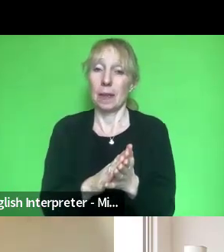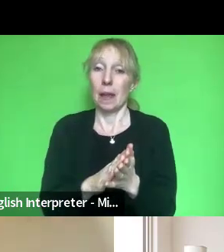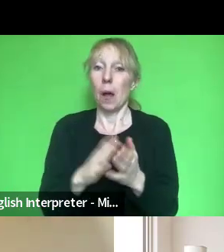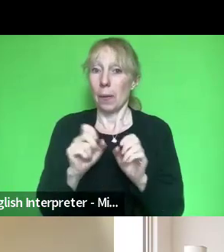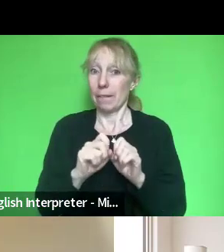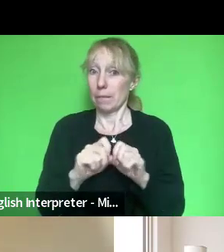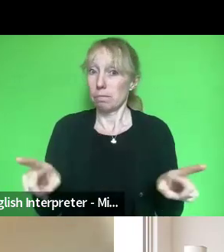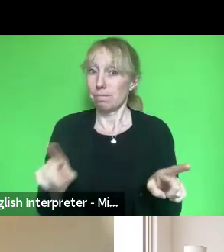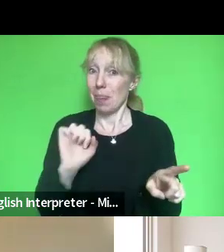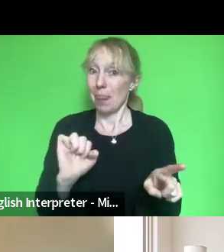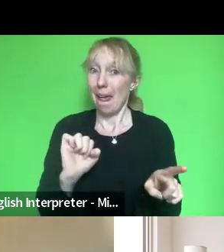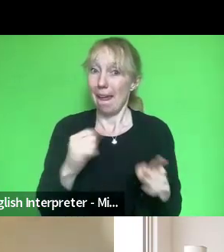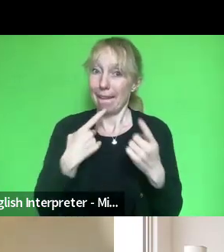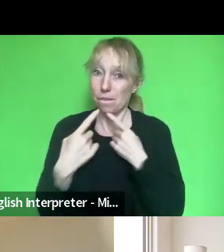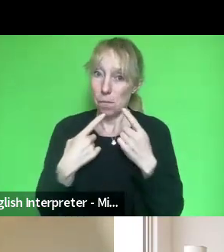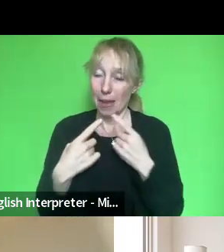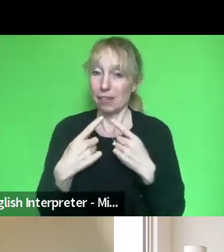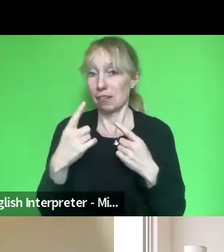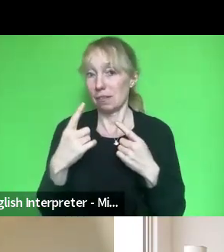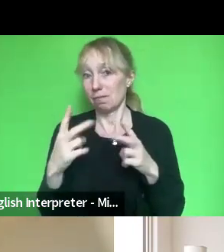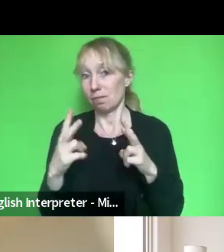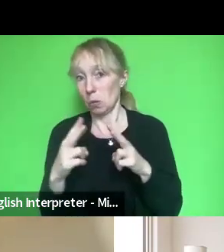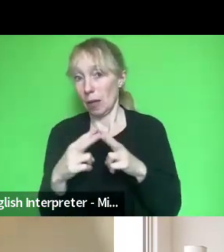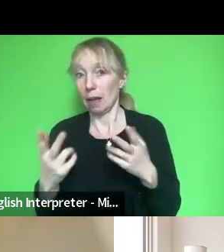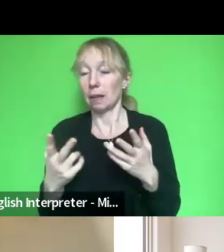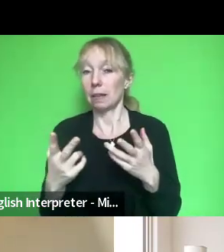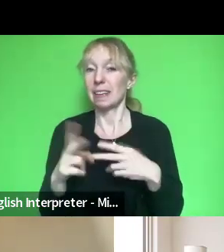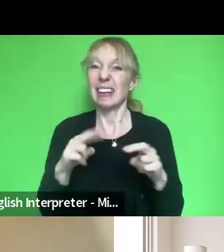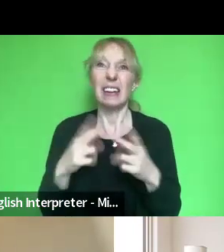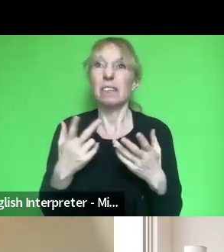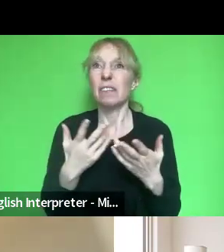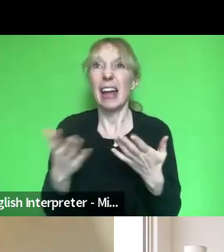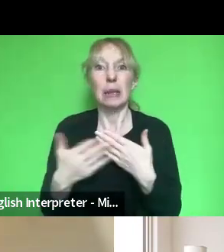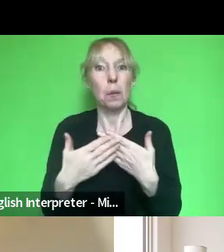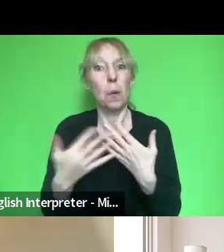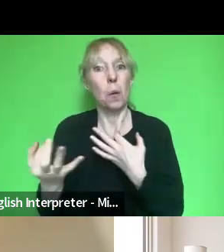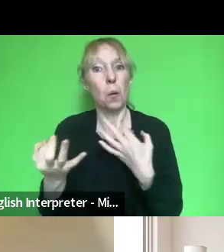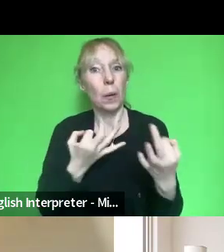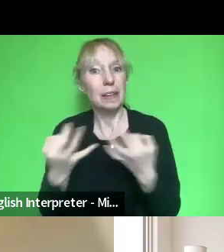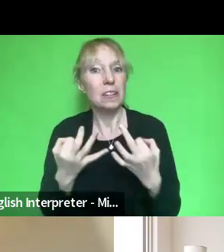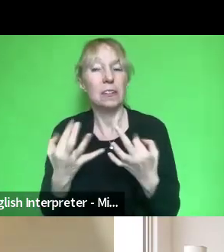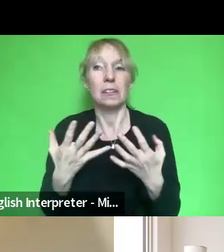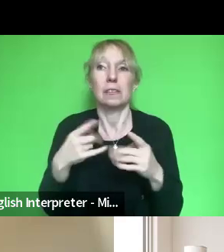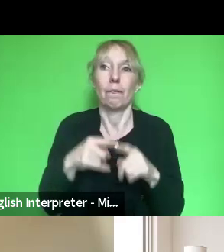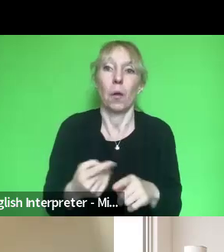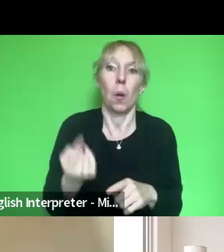but if you have any follow-up questions or resources, we can share those as well. And this session is recorded,